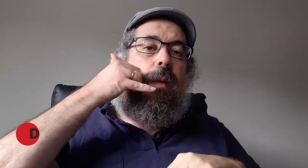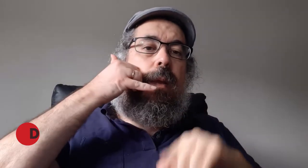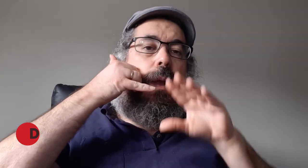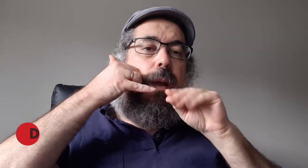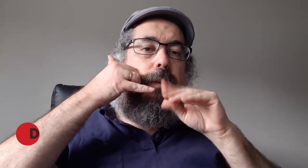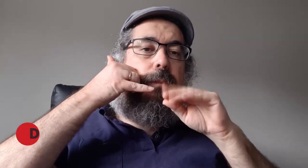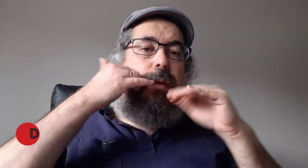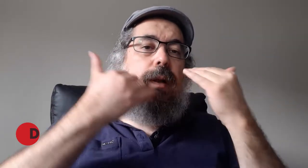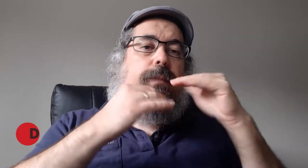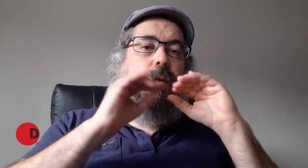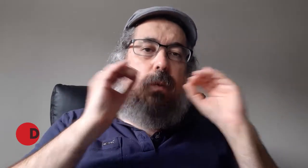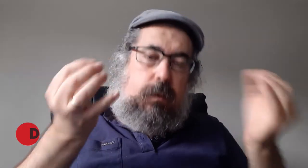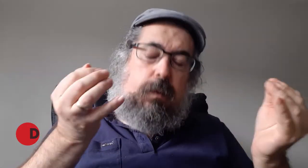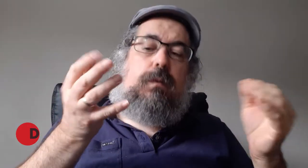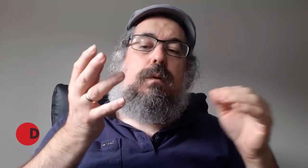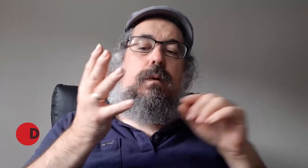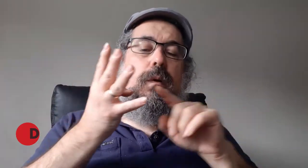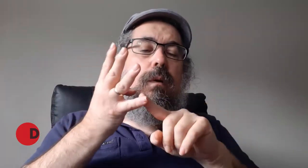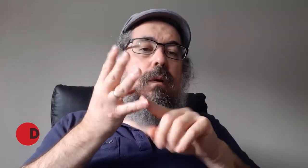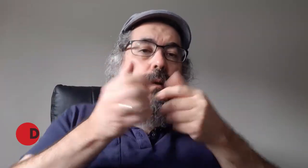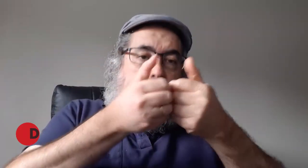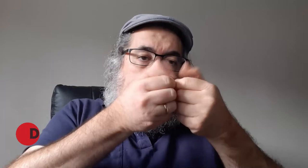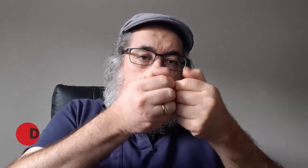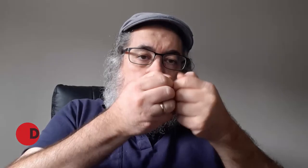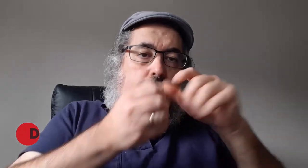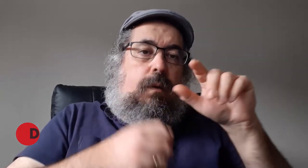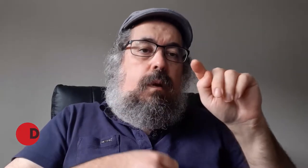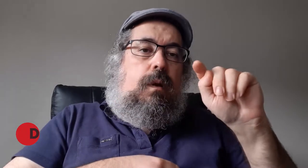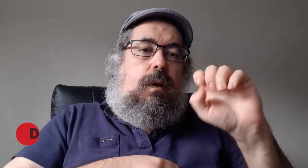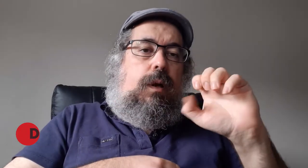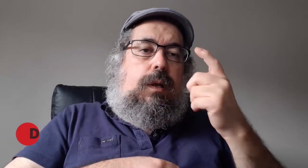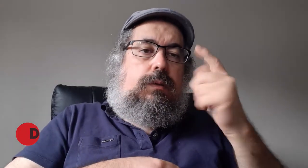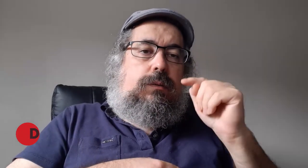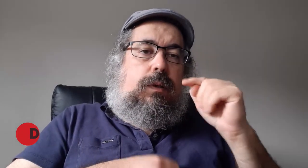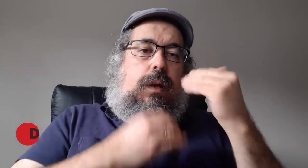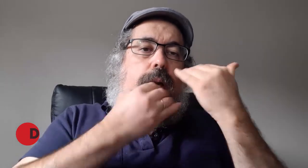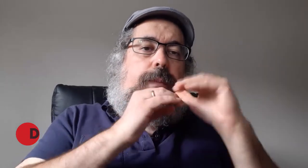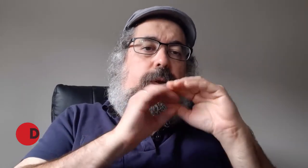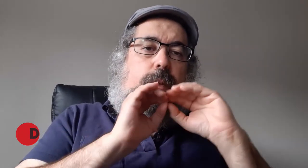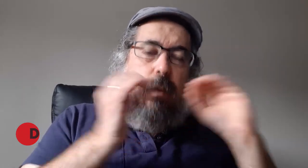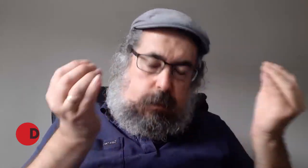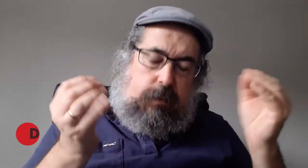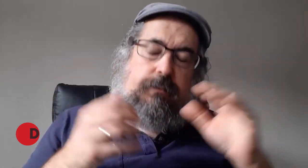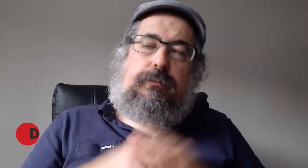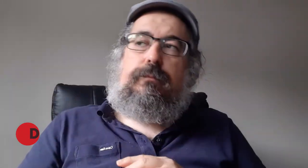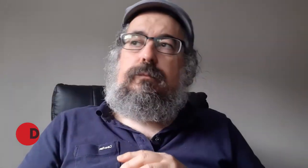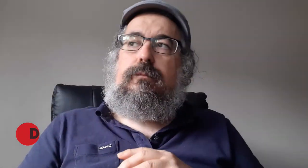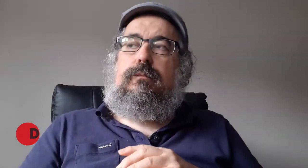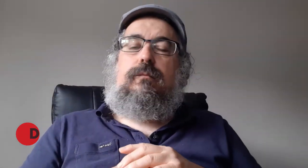and unlimited voice and text messages.